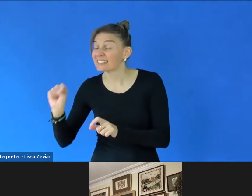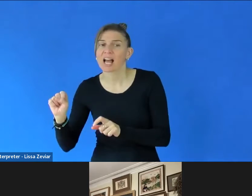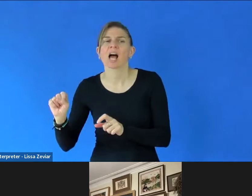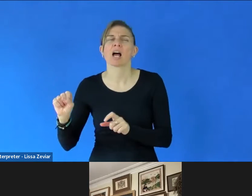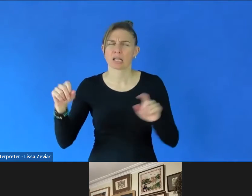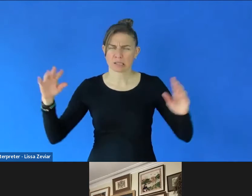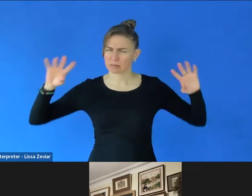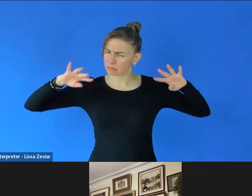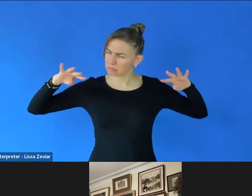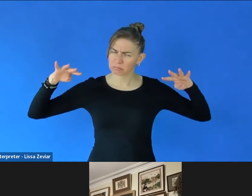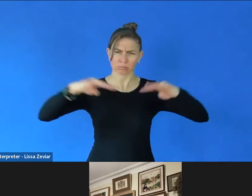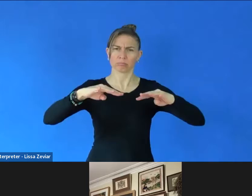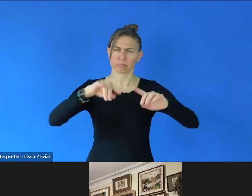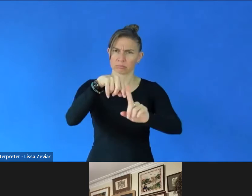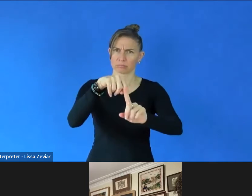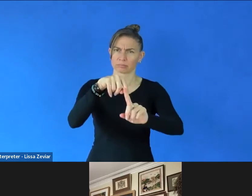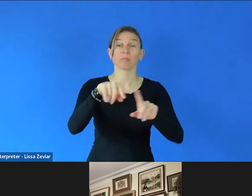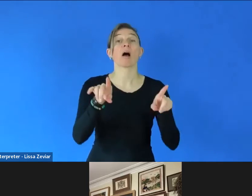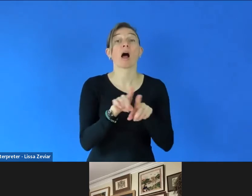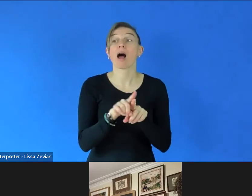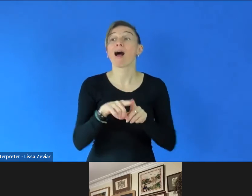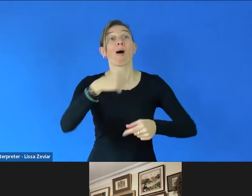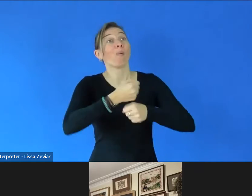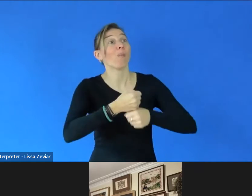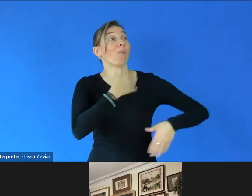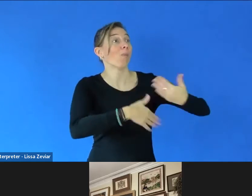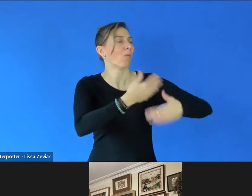Looking at new ways of working, sharing tools and knowledge.